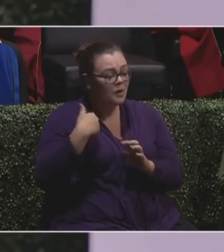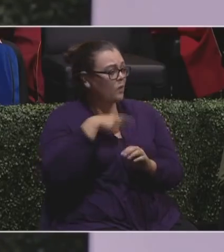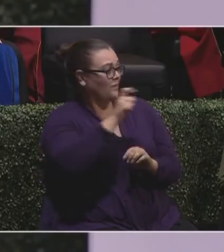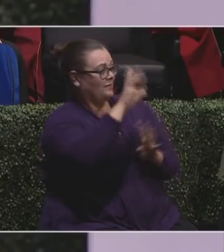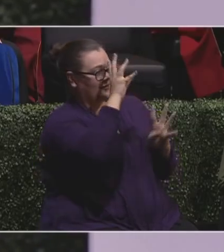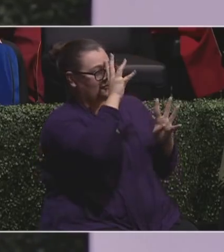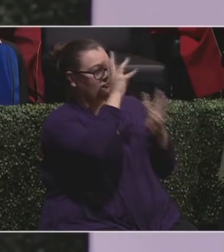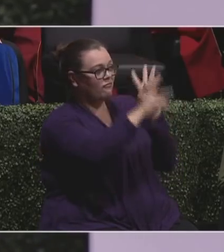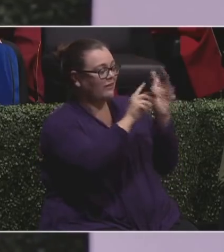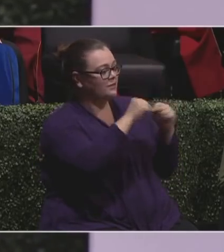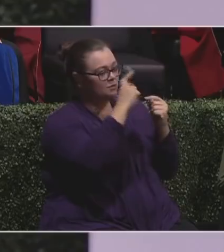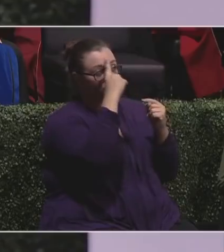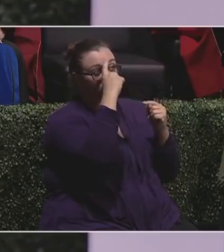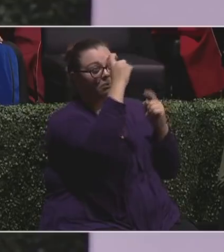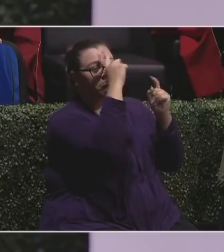EDUCATION.